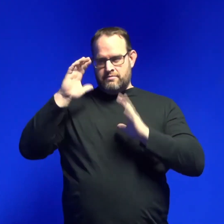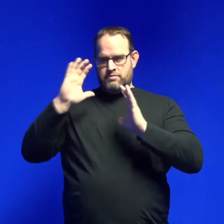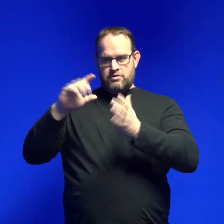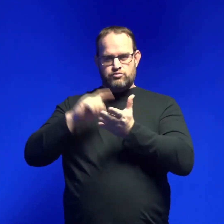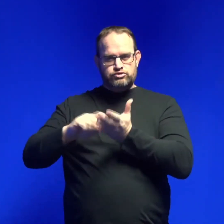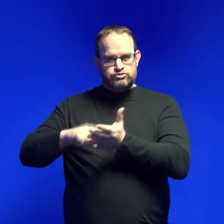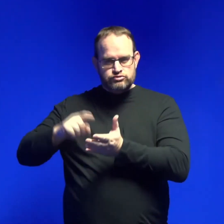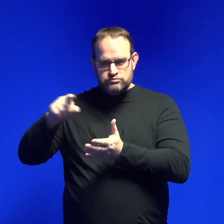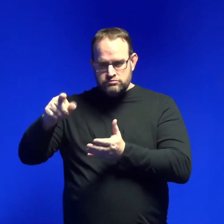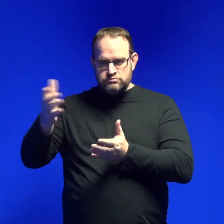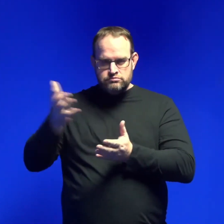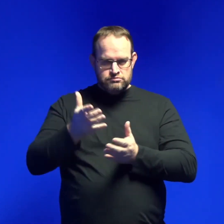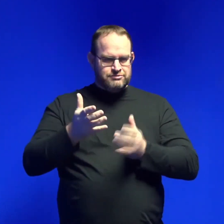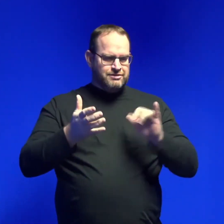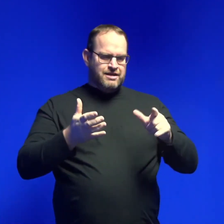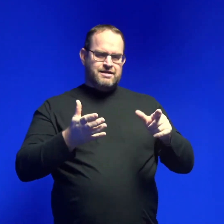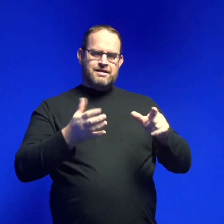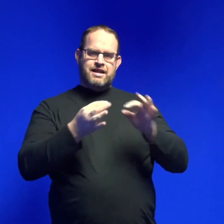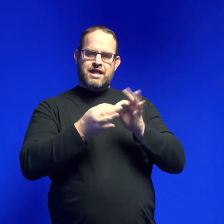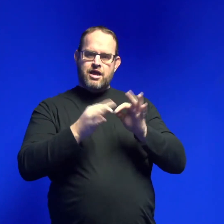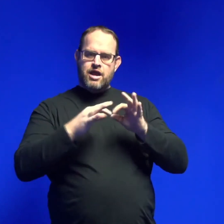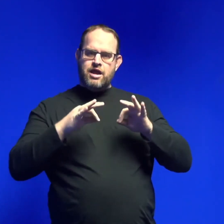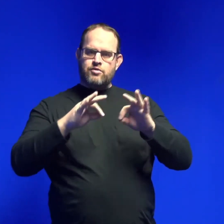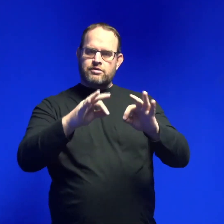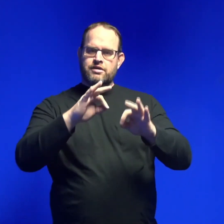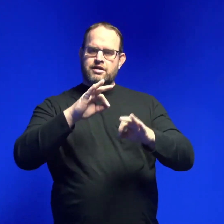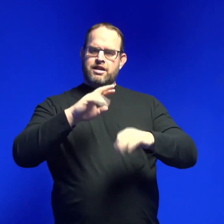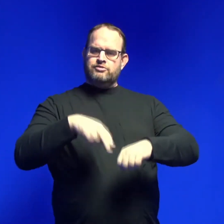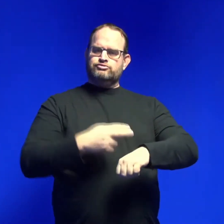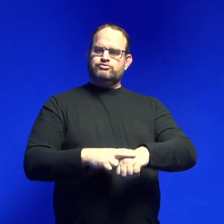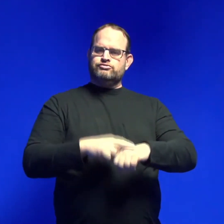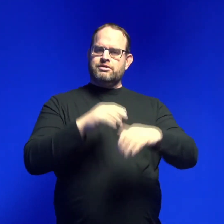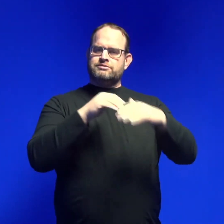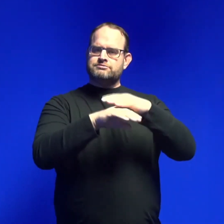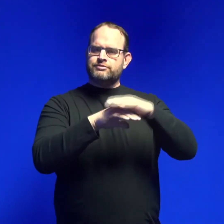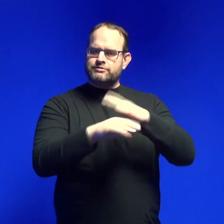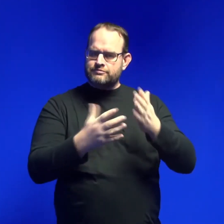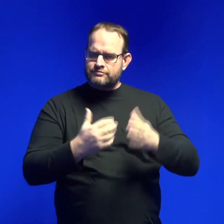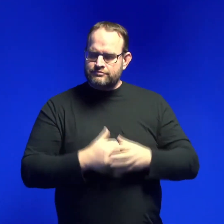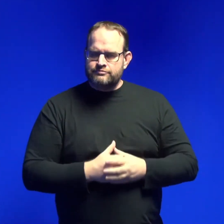Such research on brain functions demonstrate the importance of natural language acquisition.